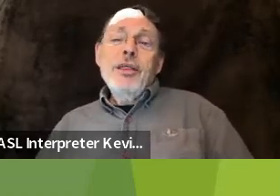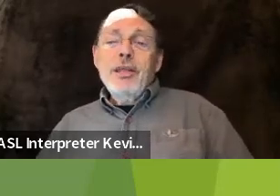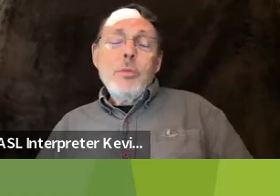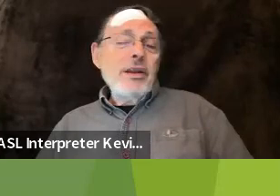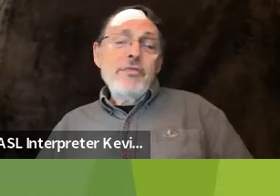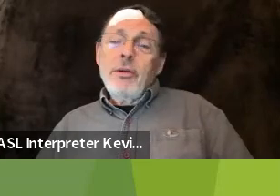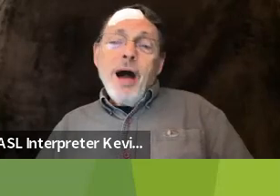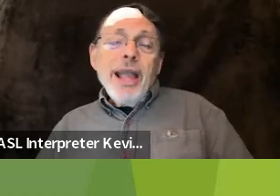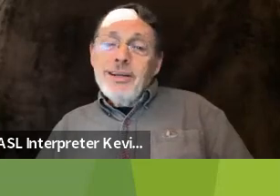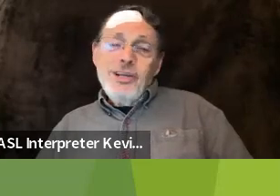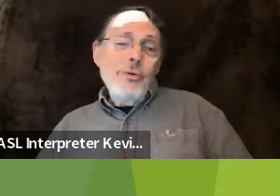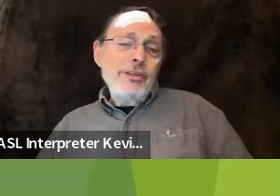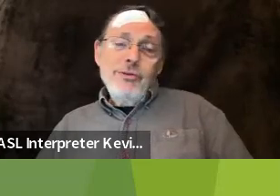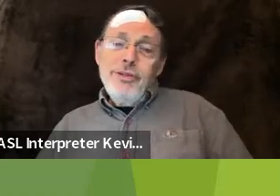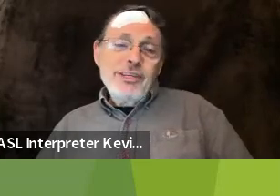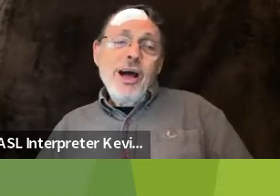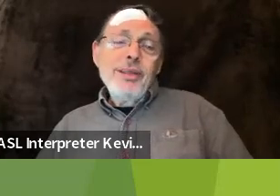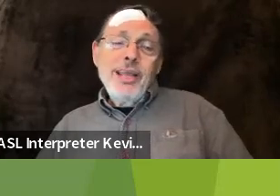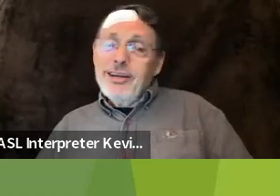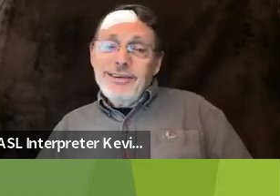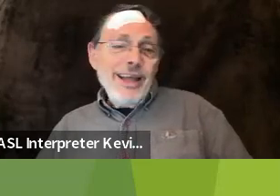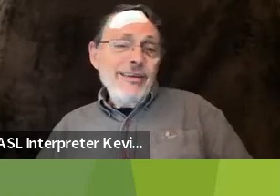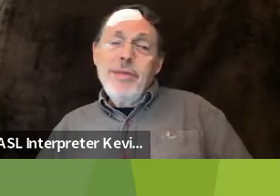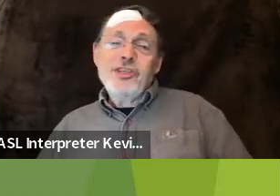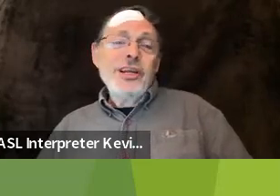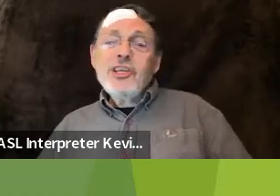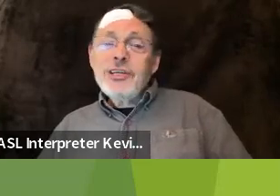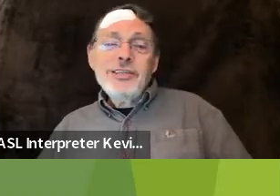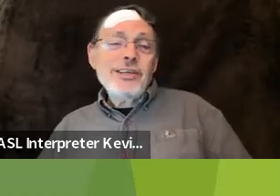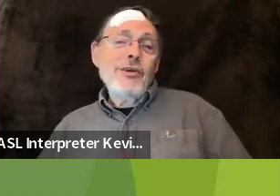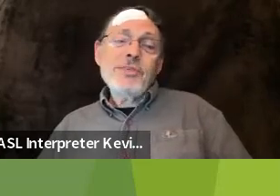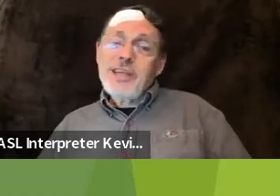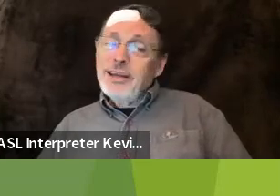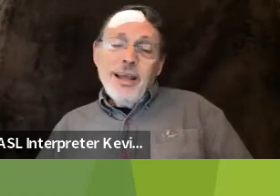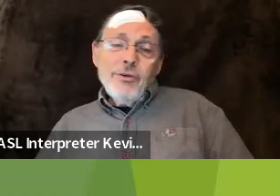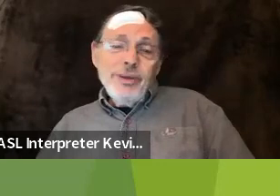But if their mind is going through all these complicated machinations and they're upset,